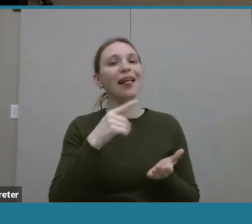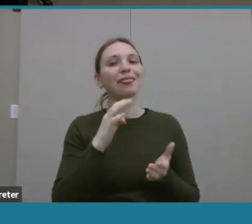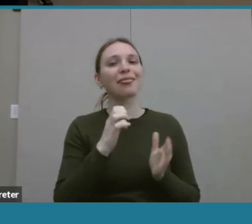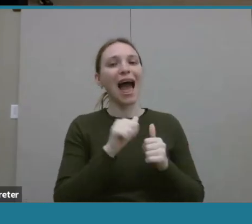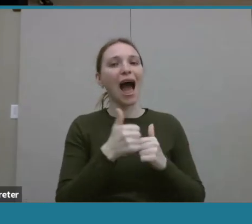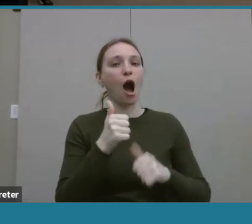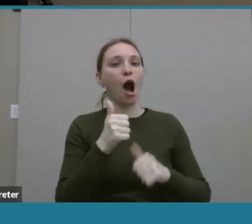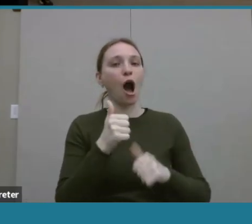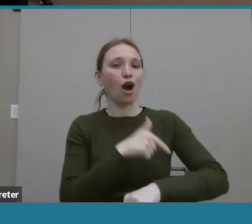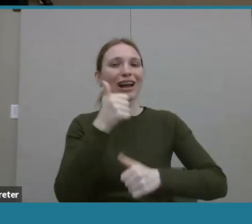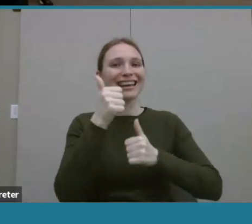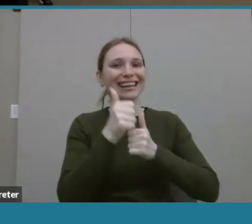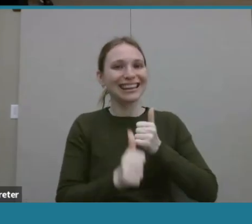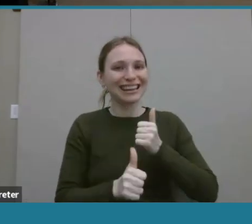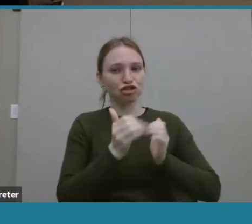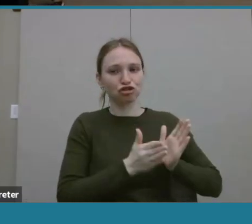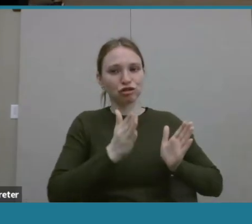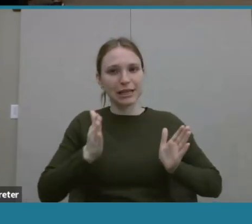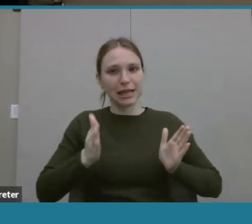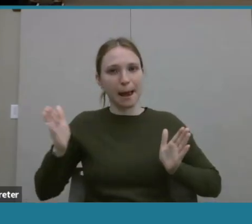get a sense of that scope. Want to take that?